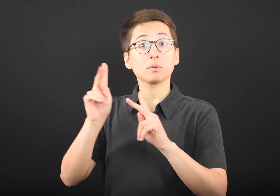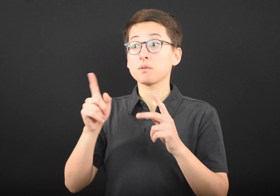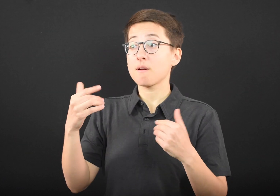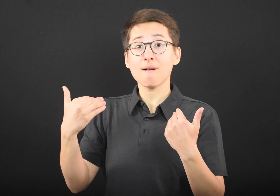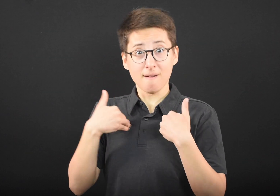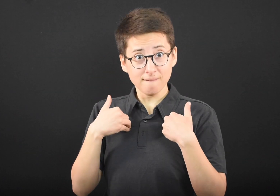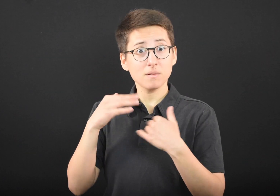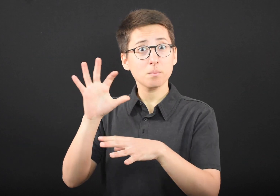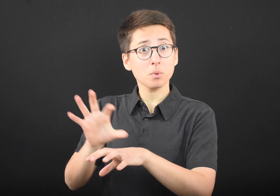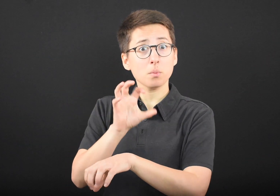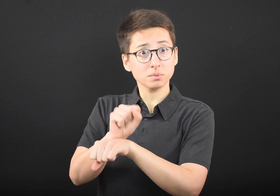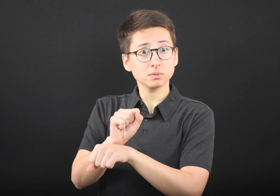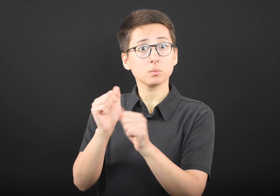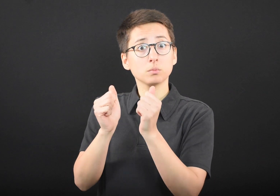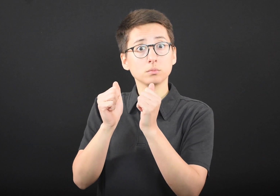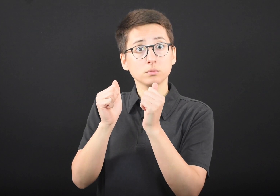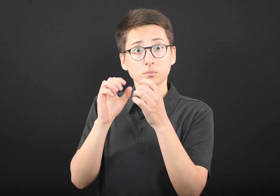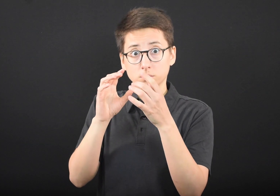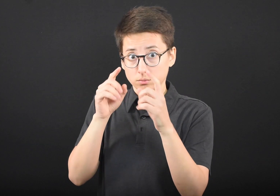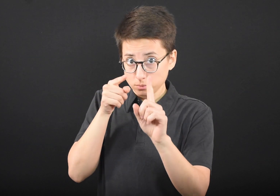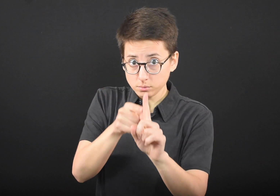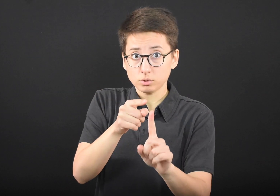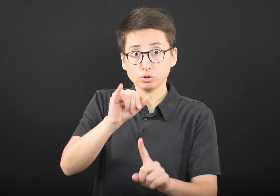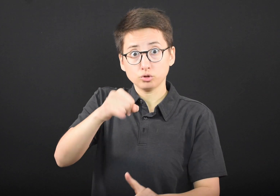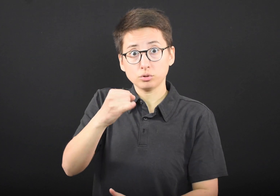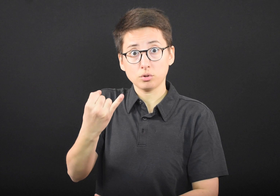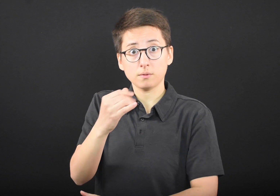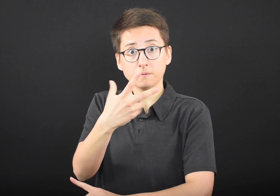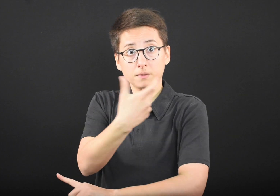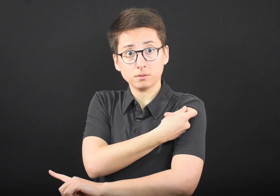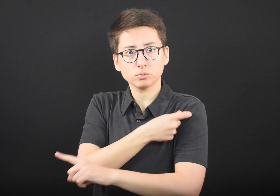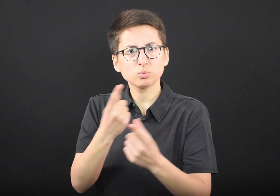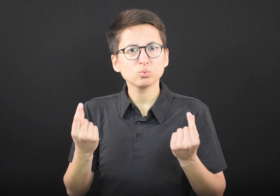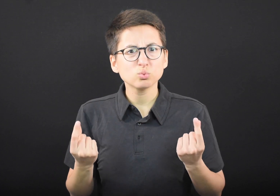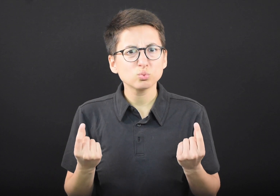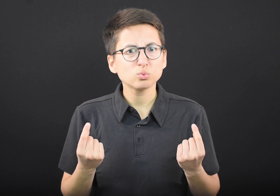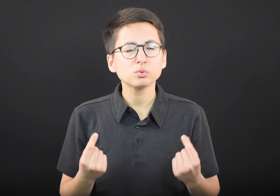What should people do if they had an appointment to receive this vaccine?